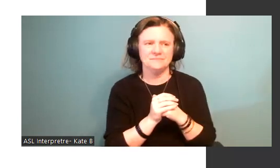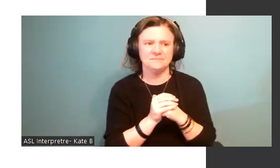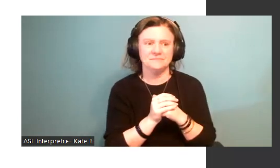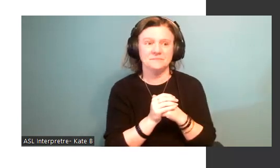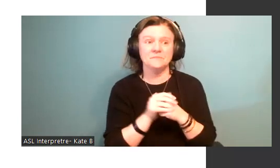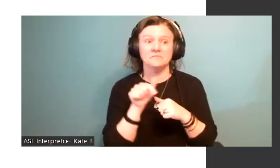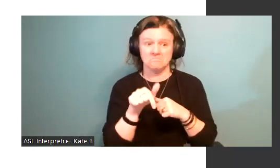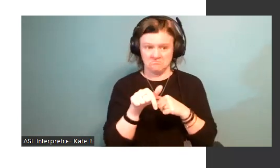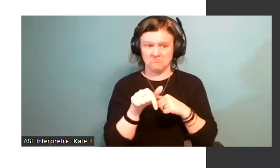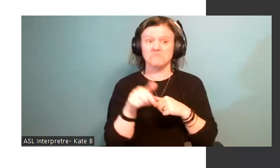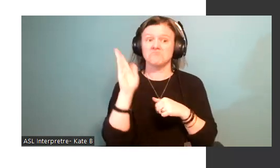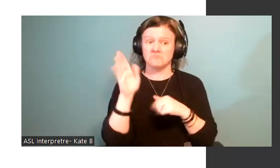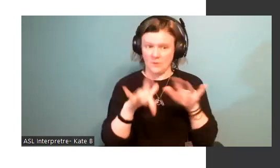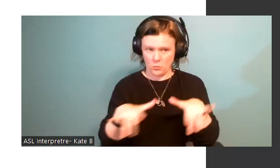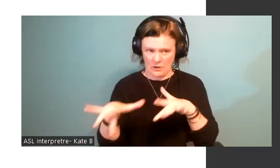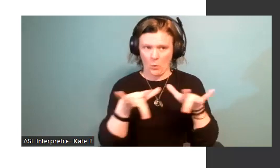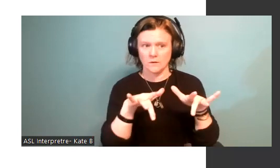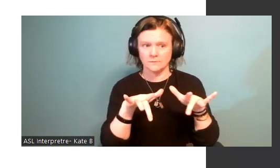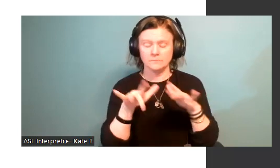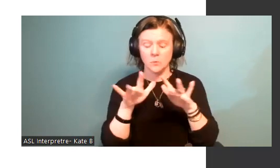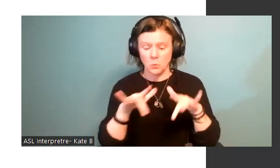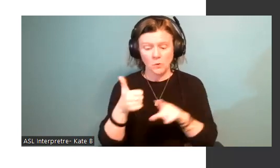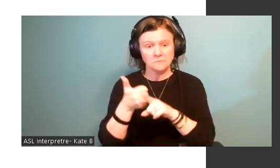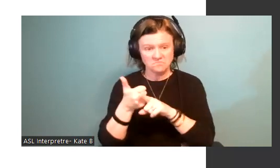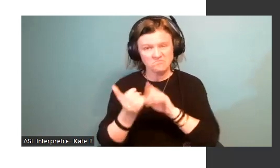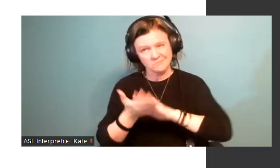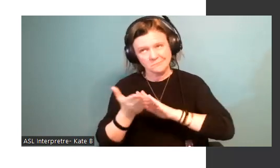attending. Thank you to our Captioner and ASL